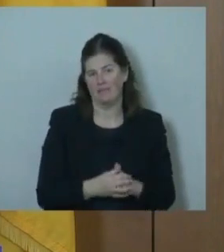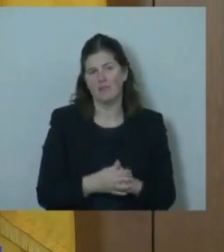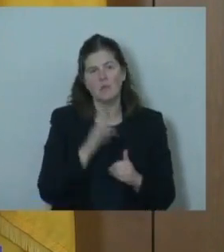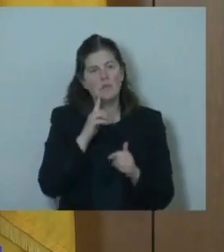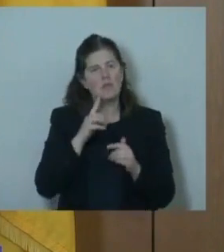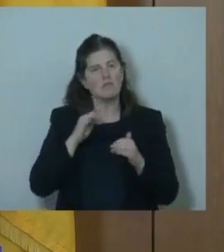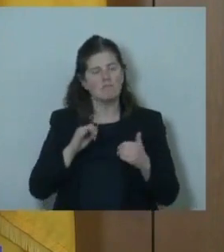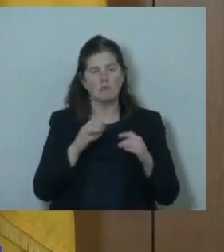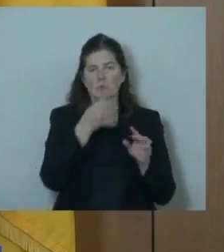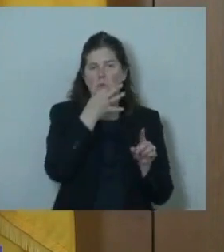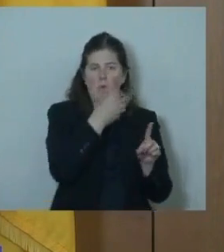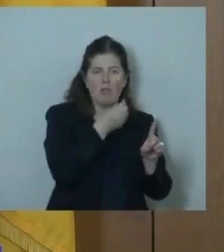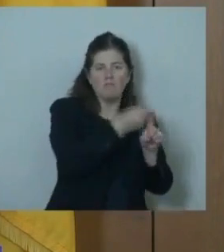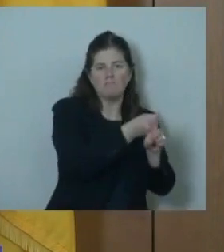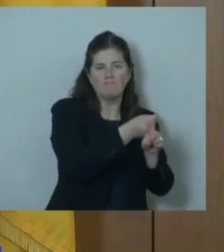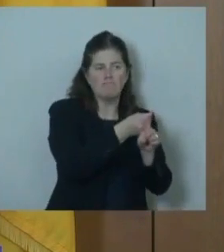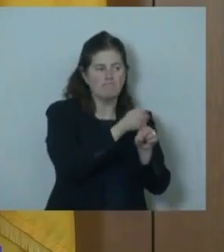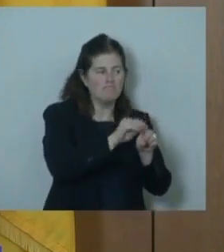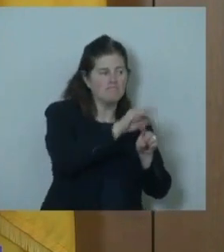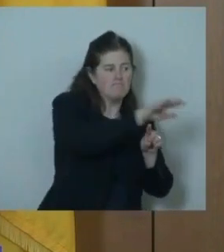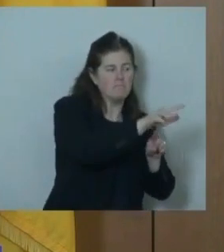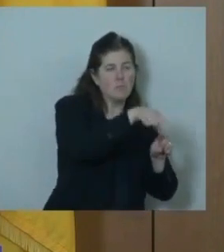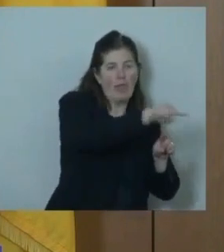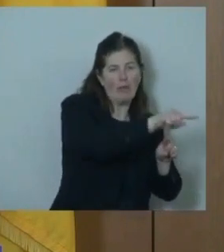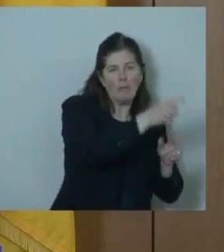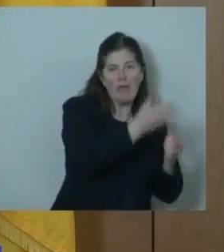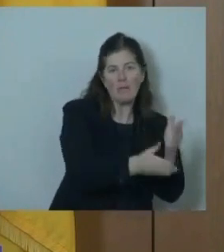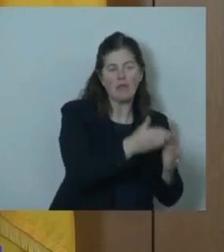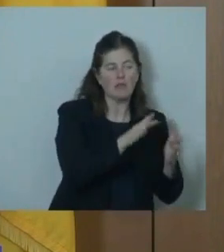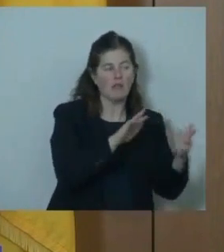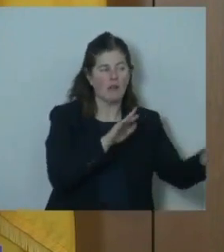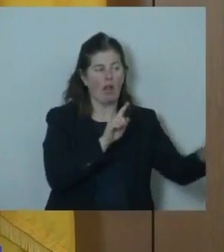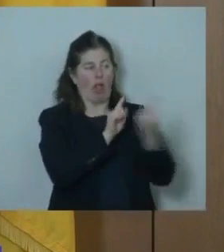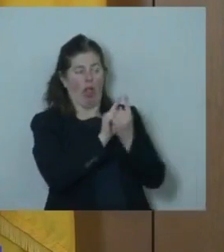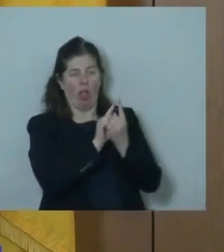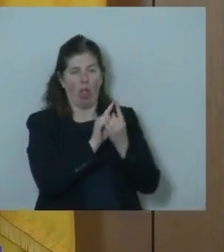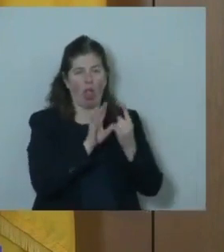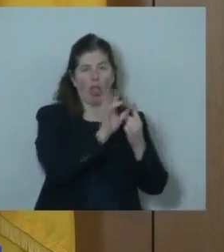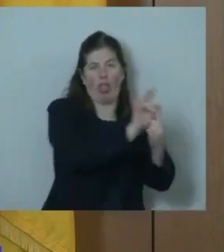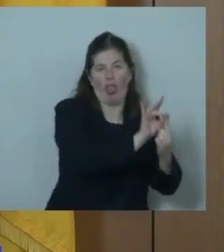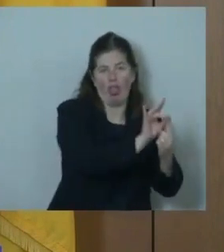QUITE FRANKLY, IT ABSOLUTELY DOES NOT MEAN THAT VIRUS ISN’T LIVING AMONG YOU.